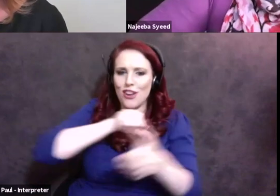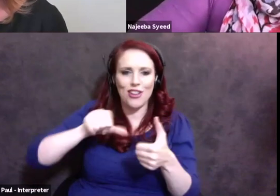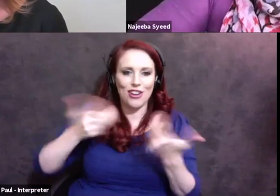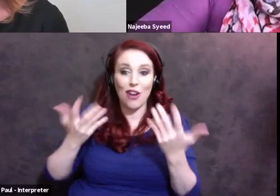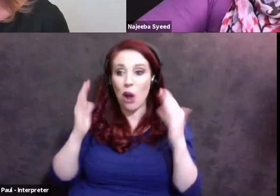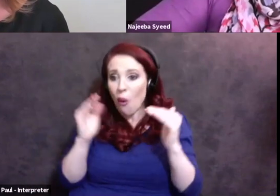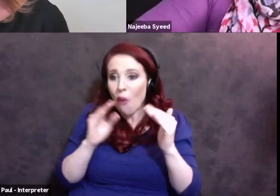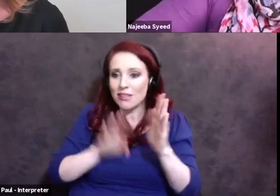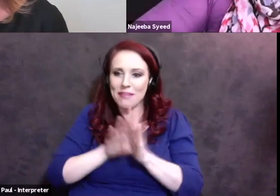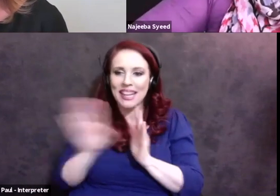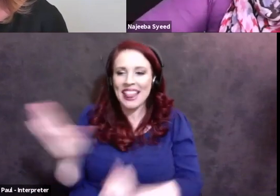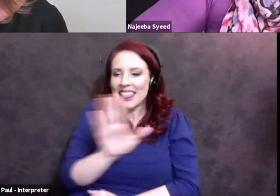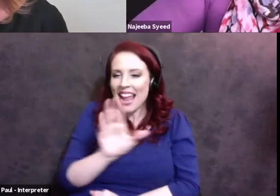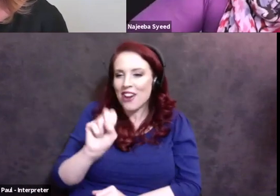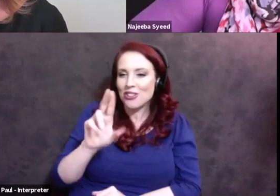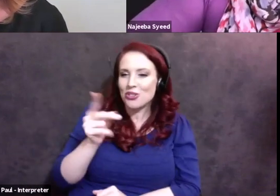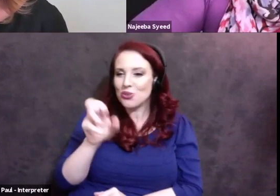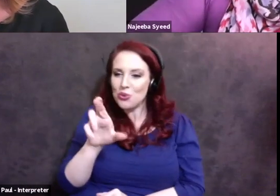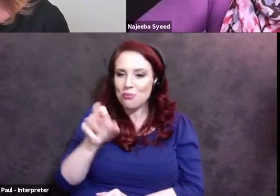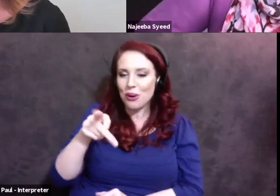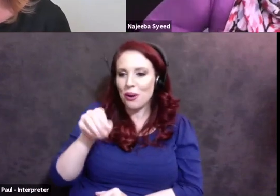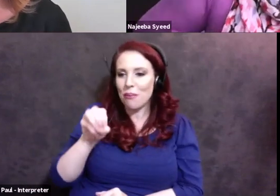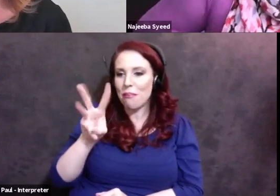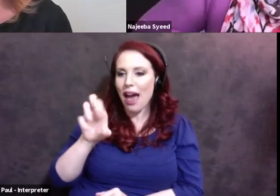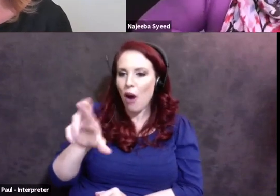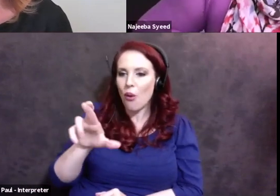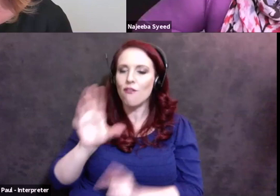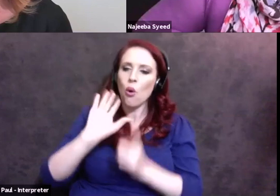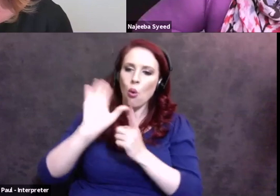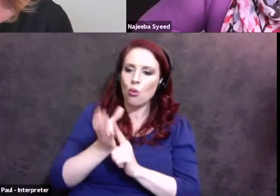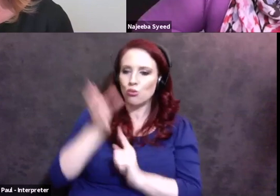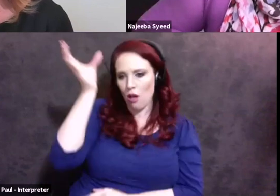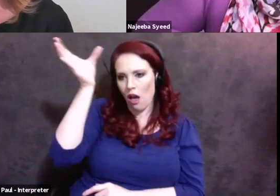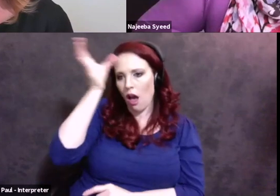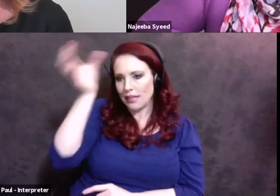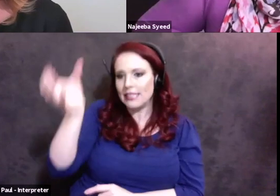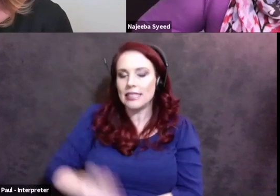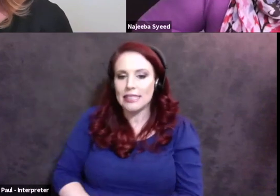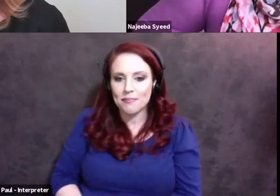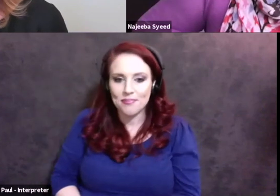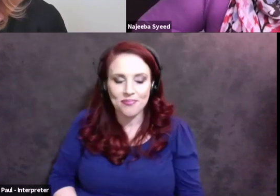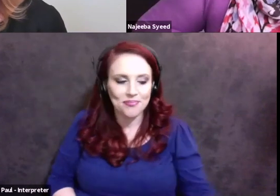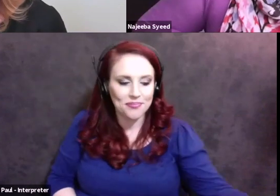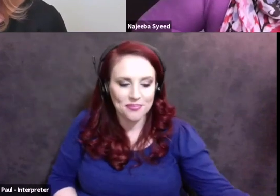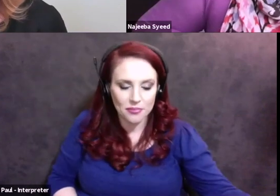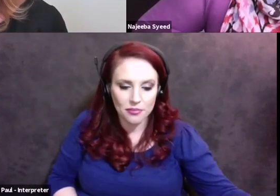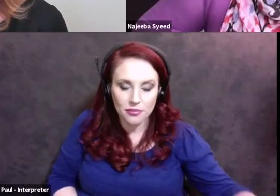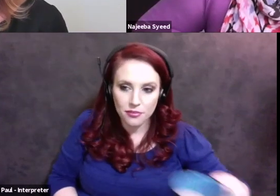superpowers of cultural competency. Awesome.